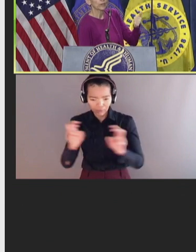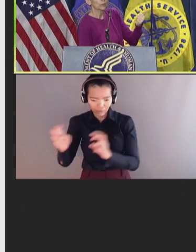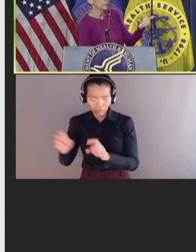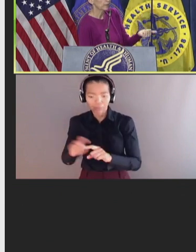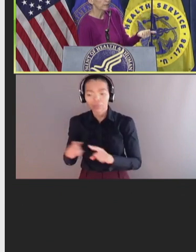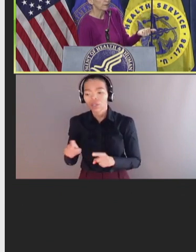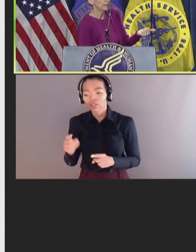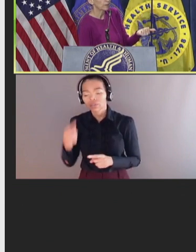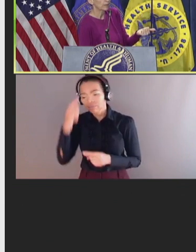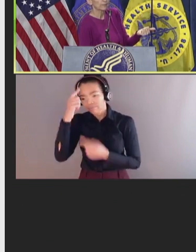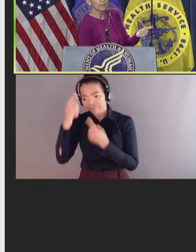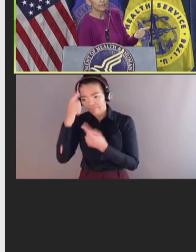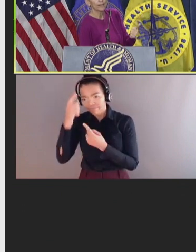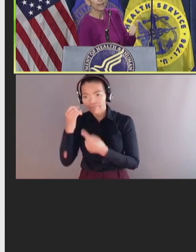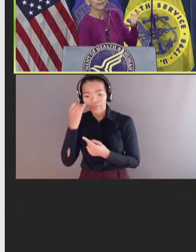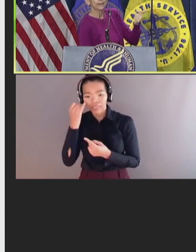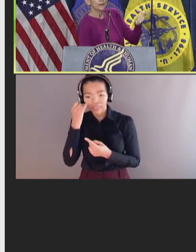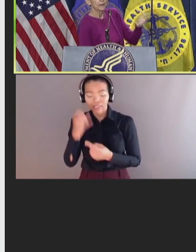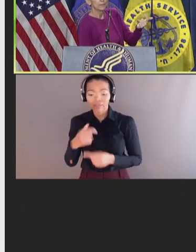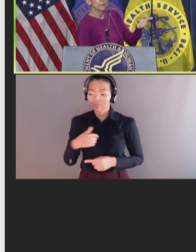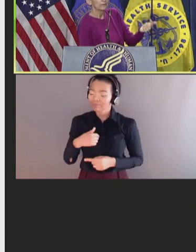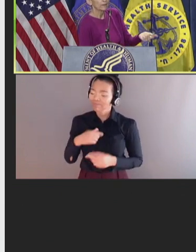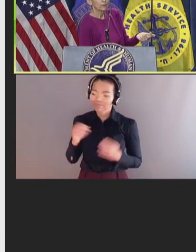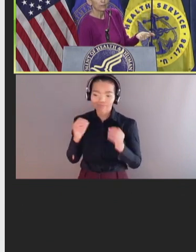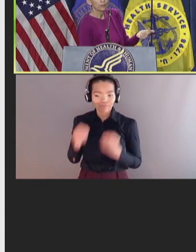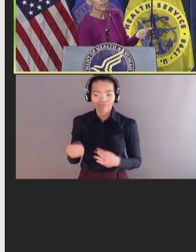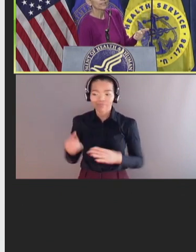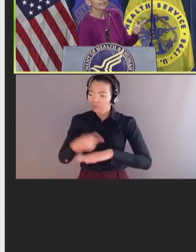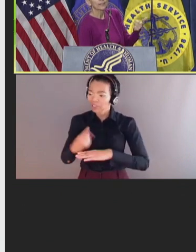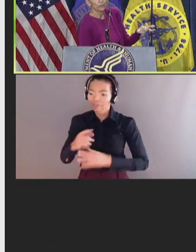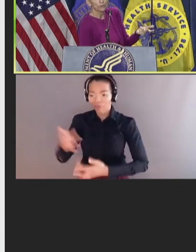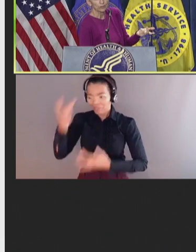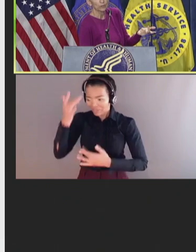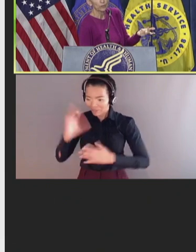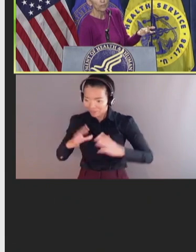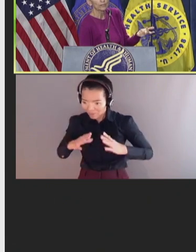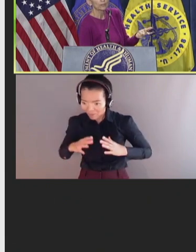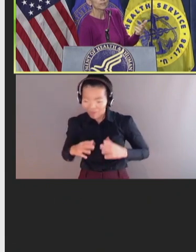if we -- if I don't have a sick day, if I don't have childcare, where the early talk -- there's